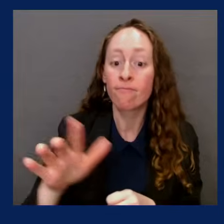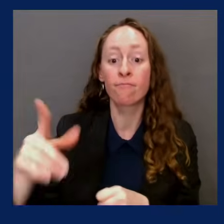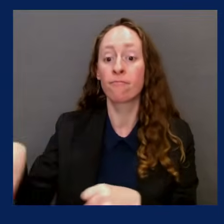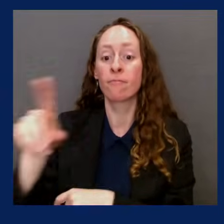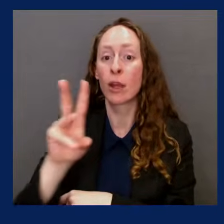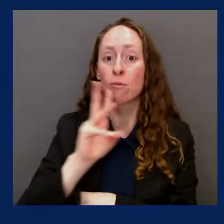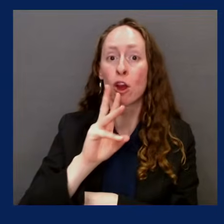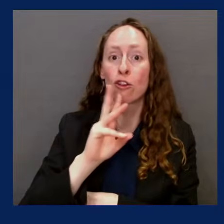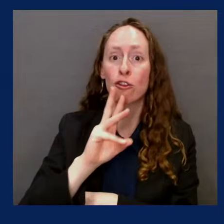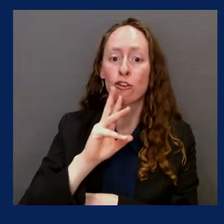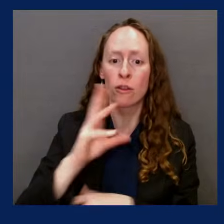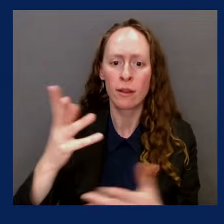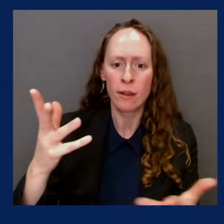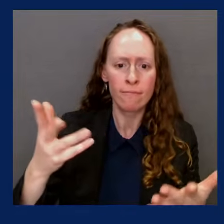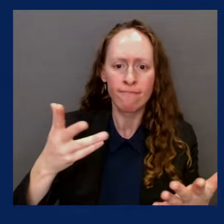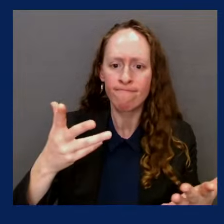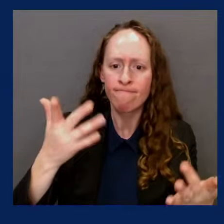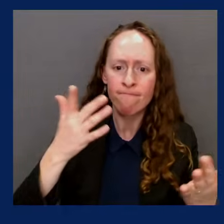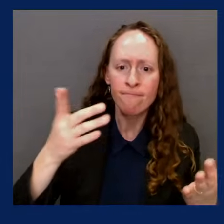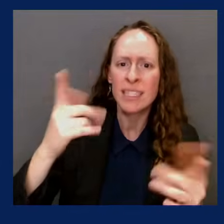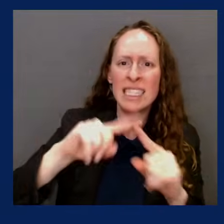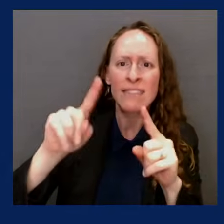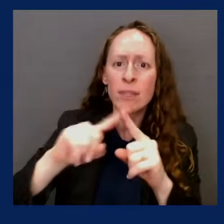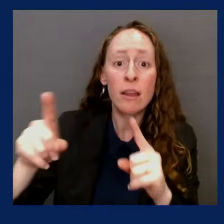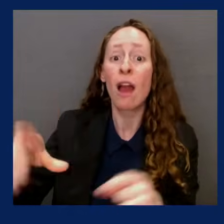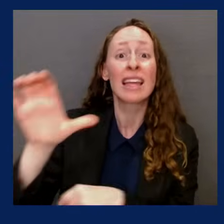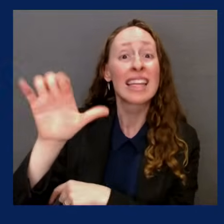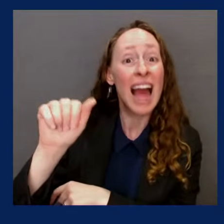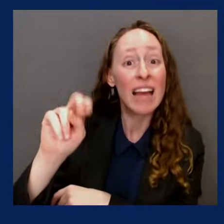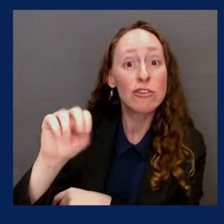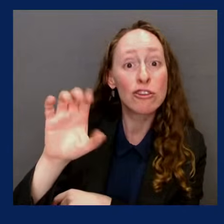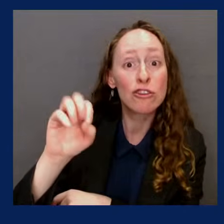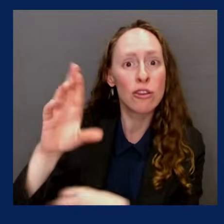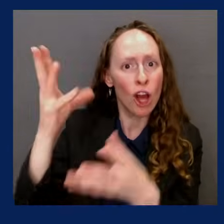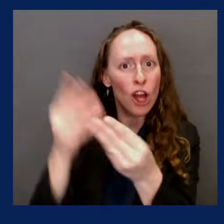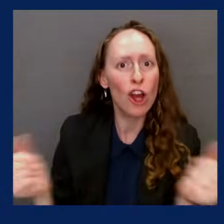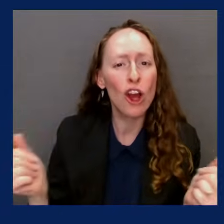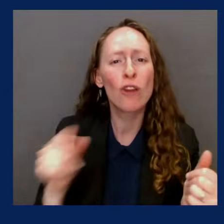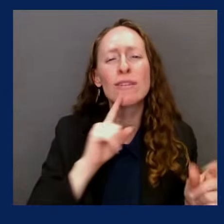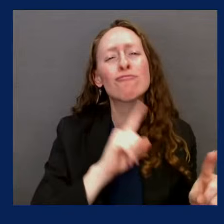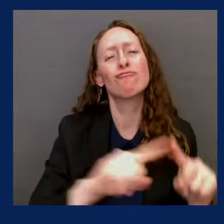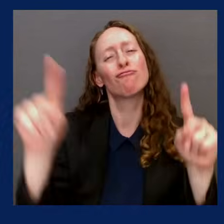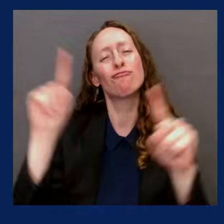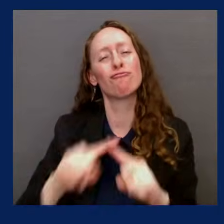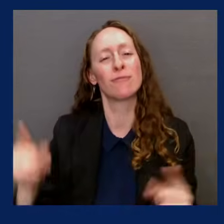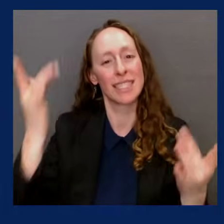and -- and so much more. Second, we're accelerating action on climate change.